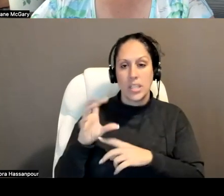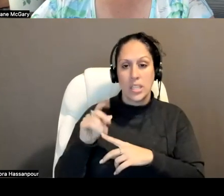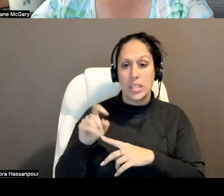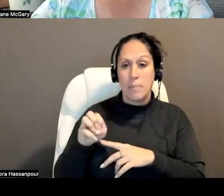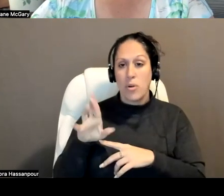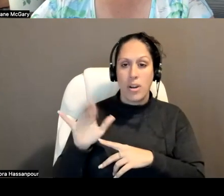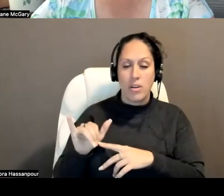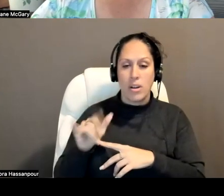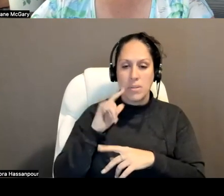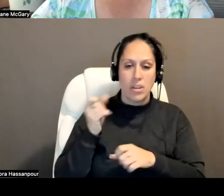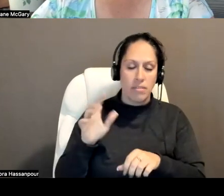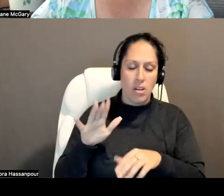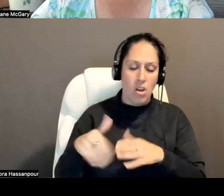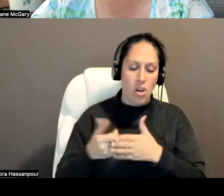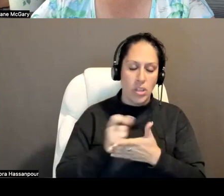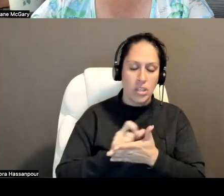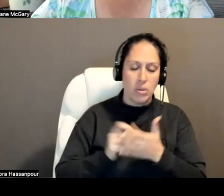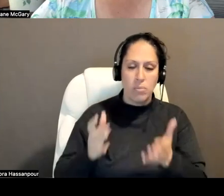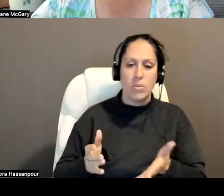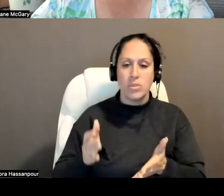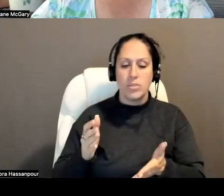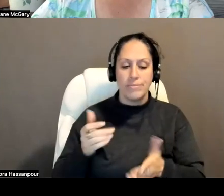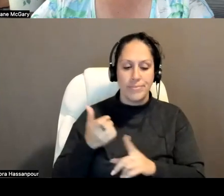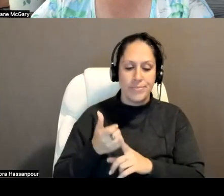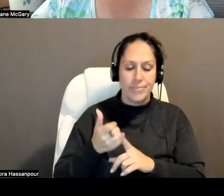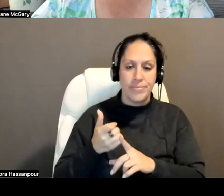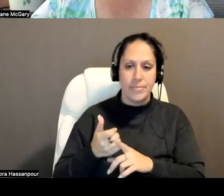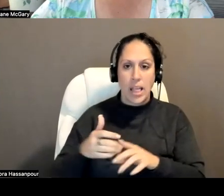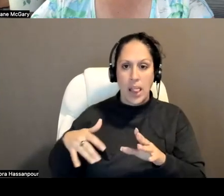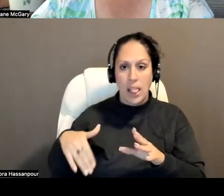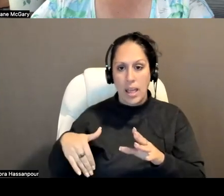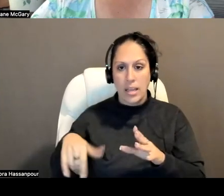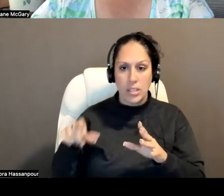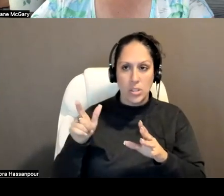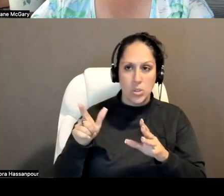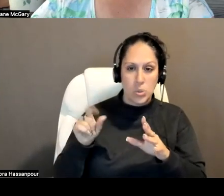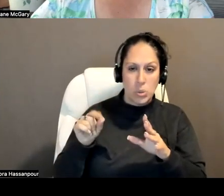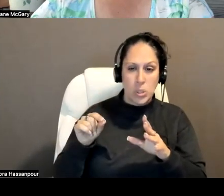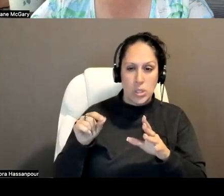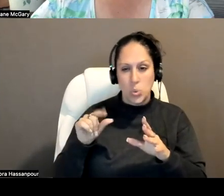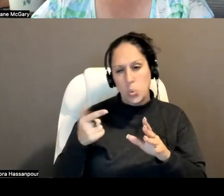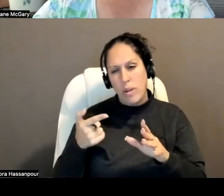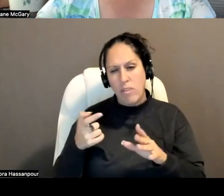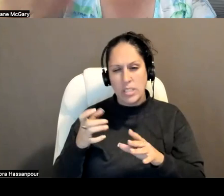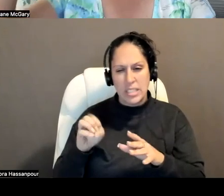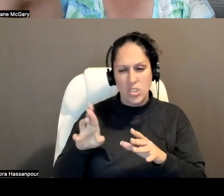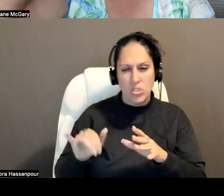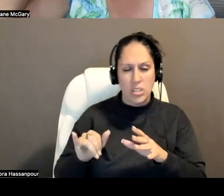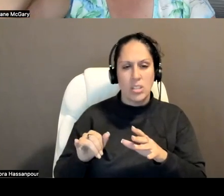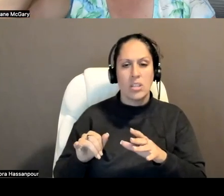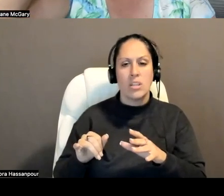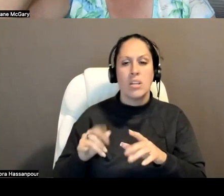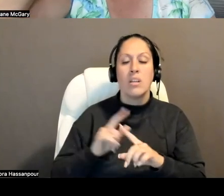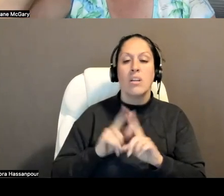because of course, all the composers are, um, the late 20s, 21st century. But it's more of,